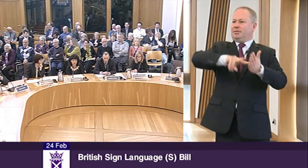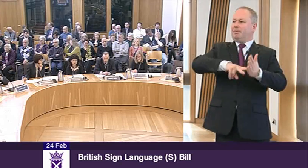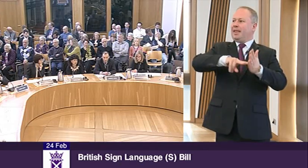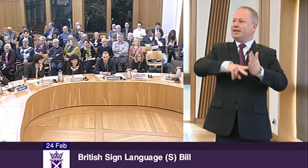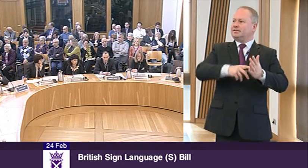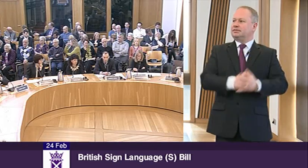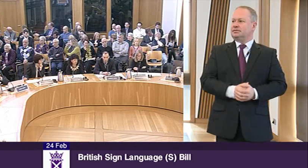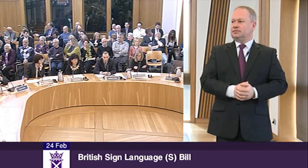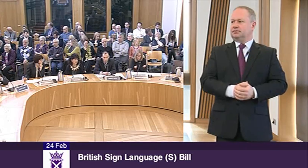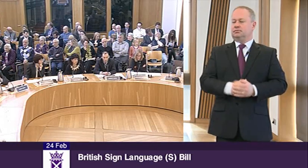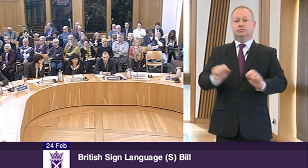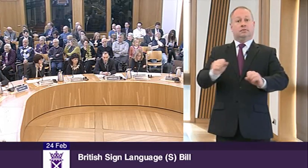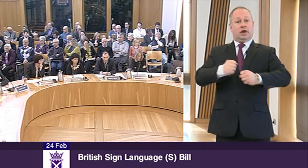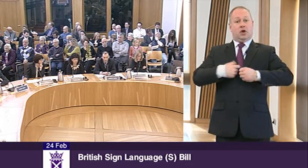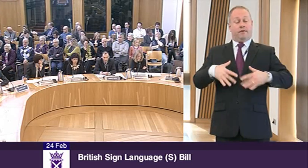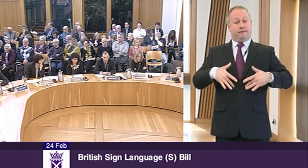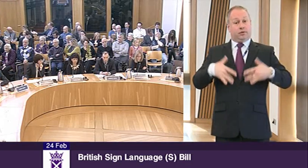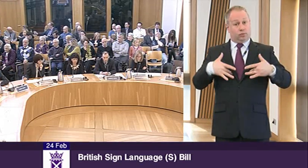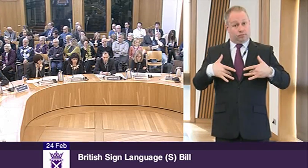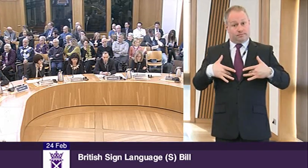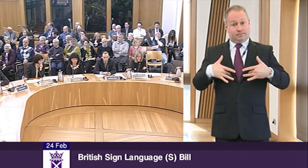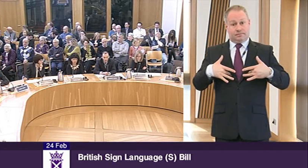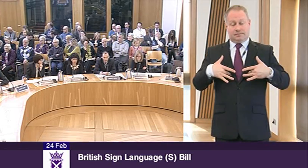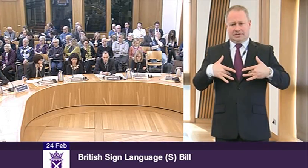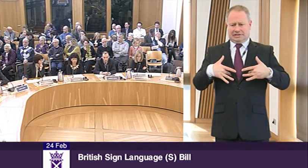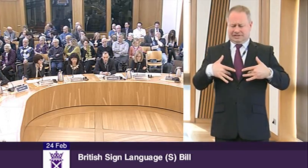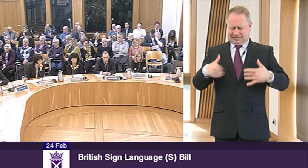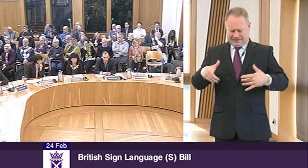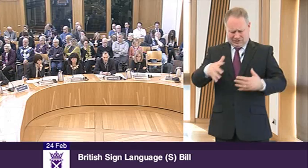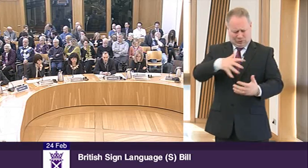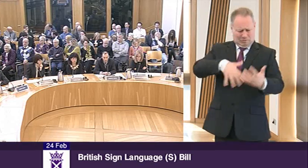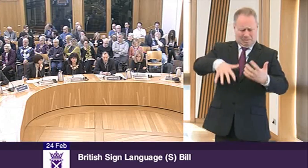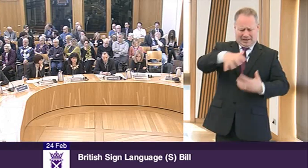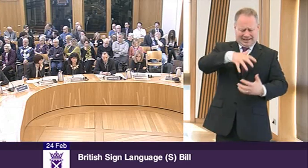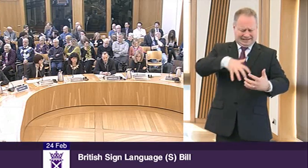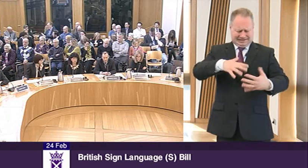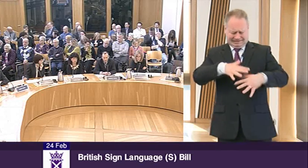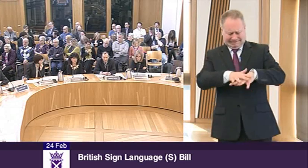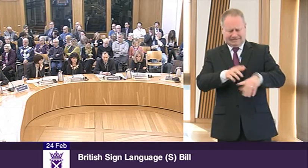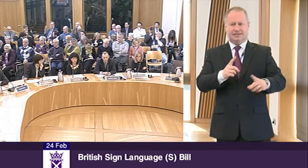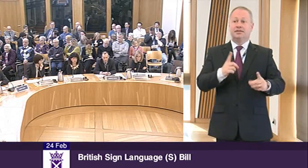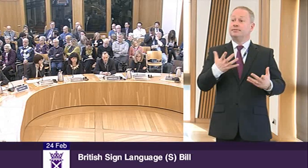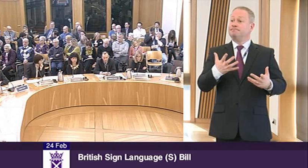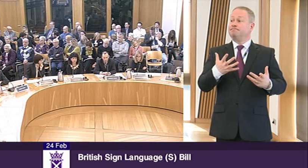Robert Nicol: Our view is that what is set out is quite complex. There is the initial